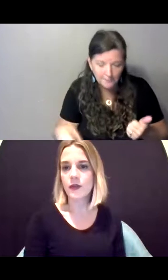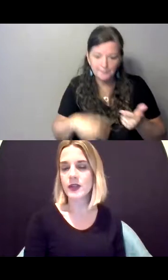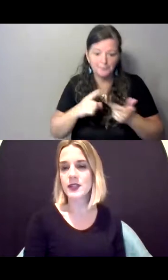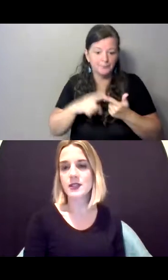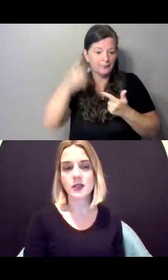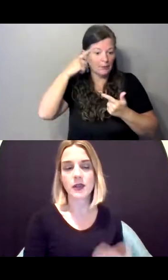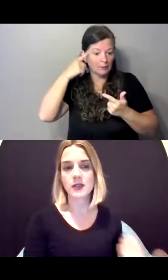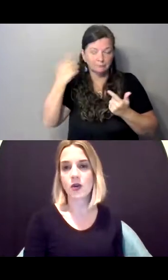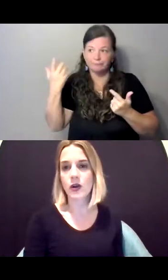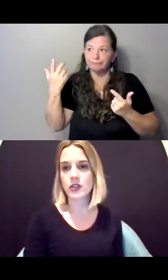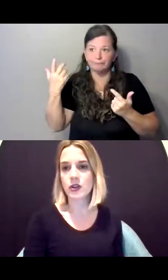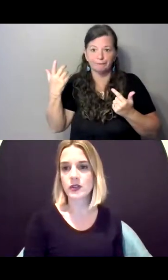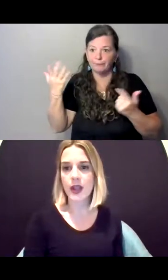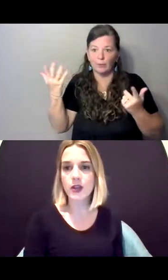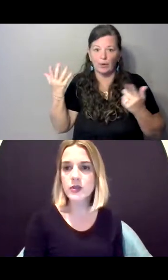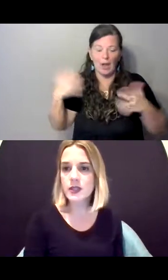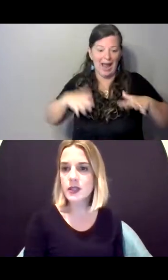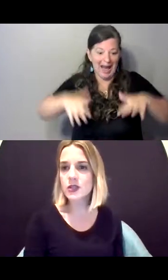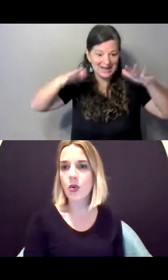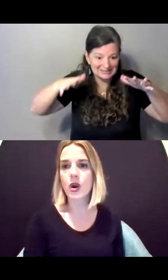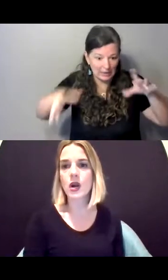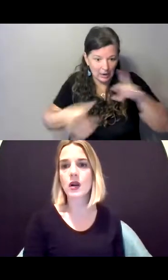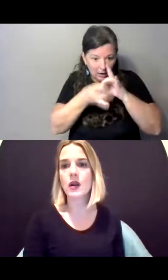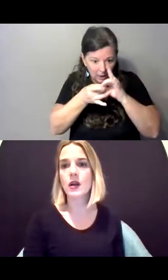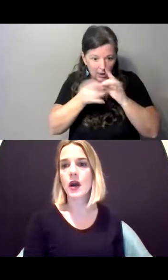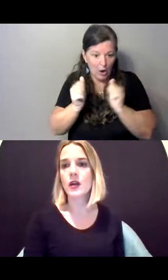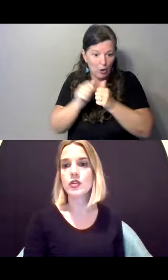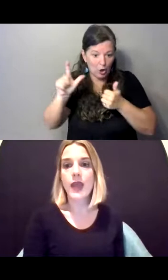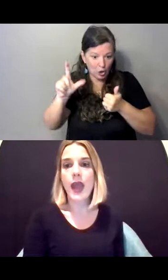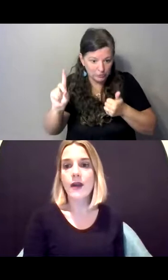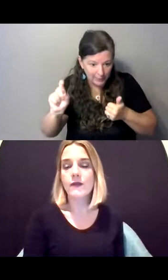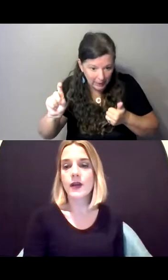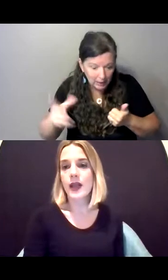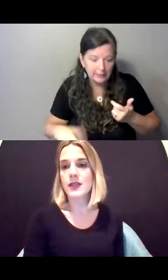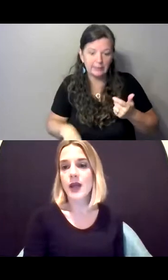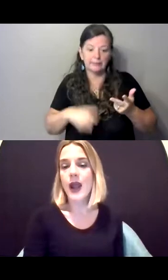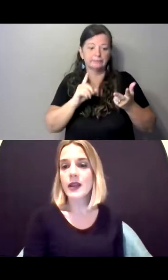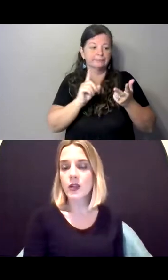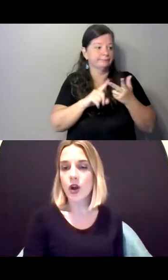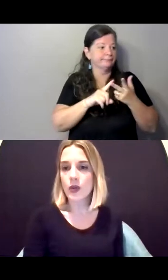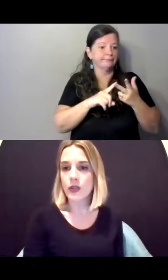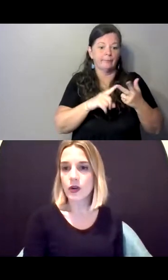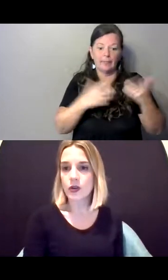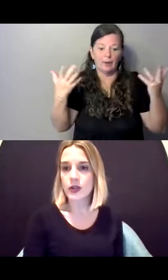for instance, as according to their diagnosis, or do they have anxiety along with their learning